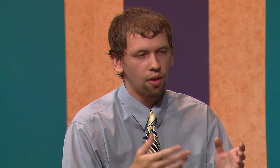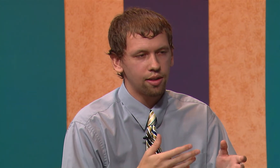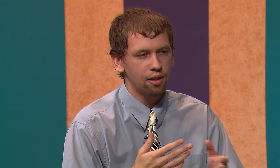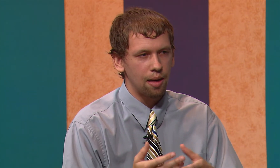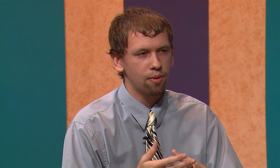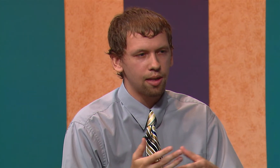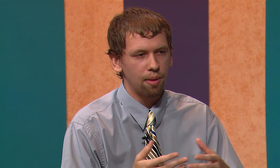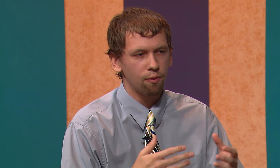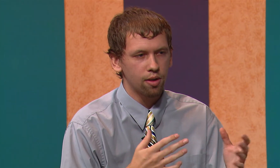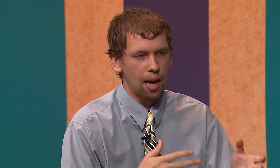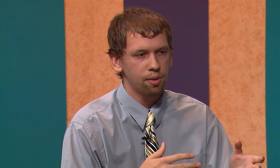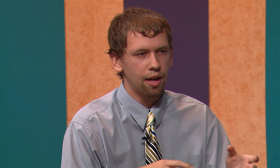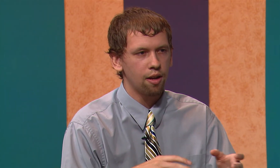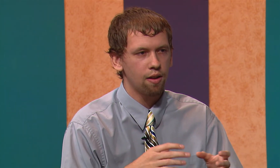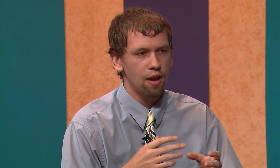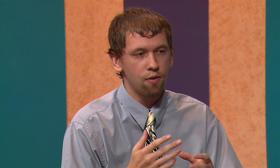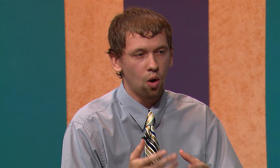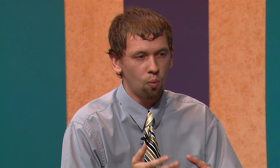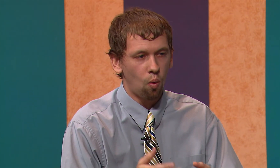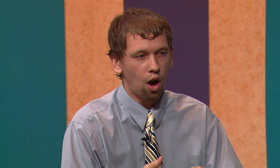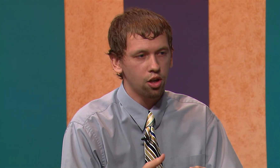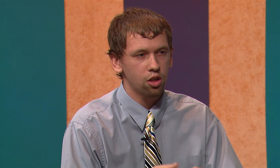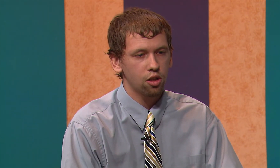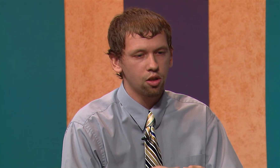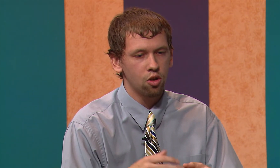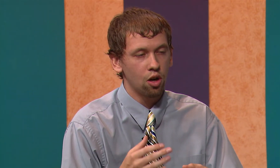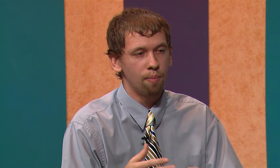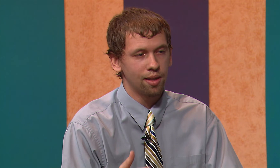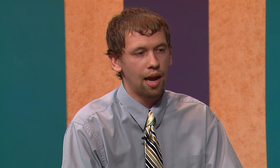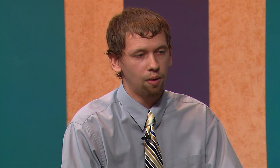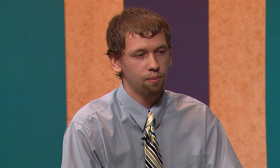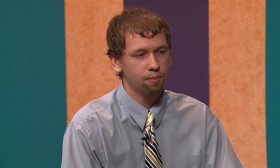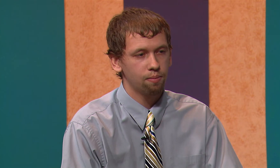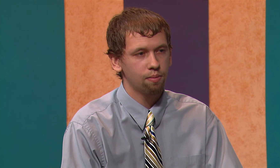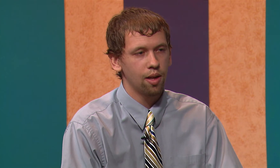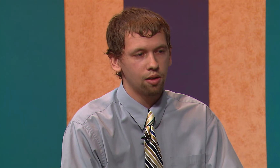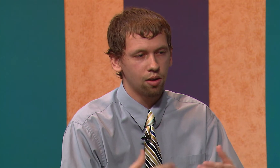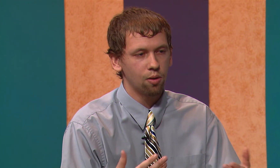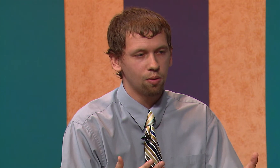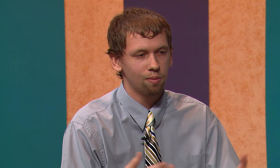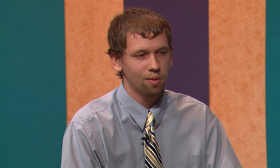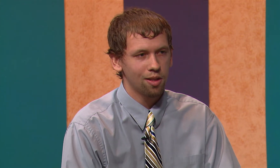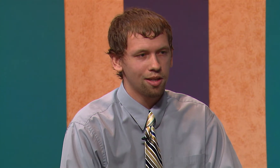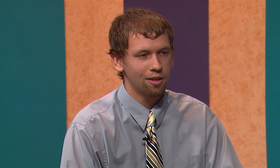That’s the same thing with snapchat; if you don’t watch you’re gonna miss out.